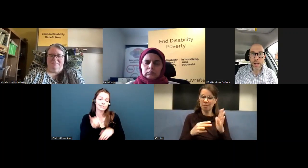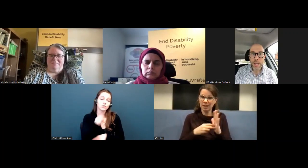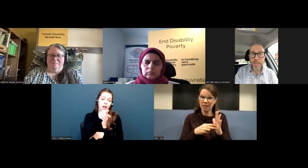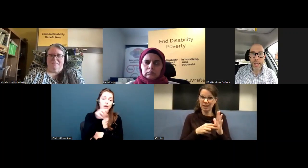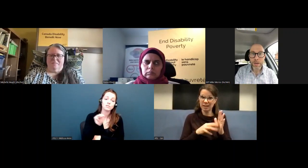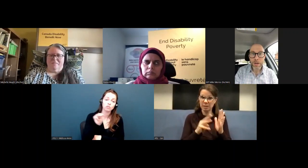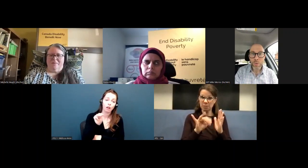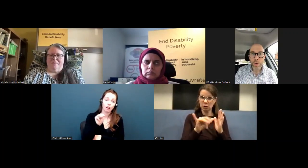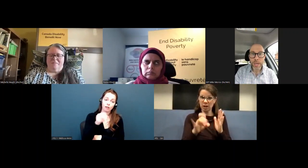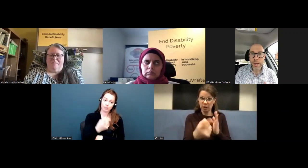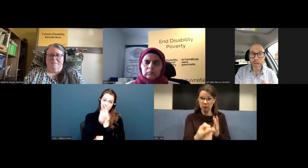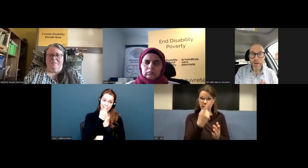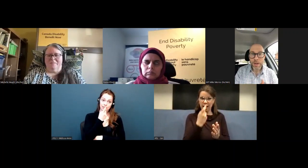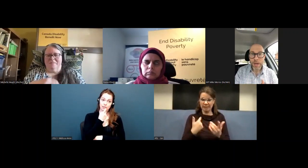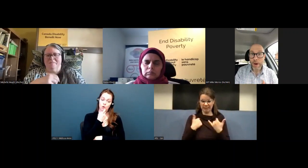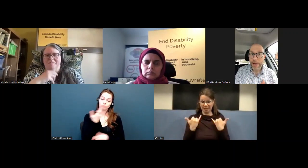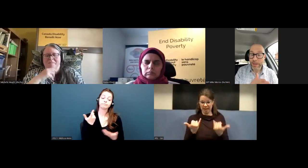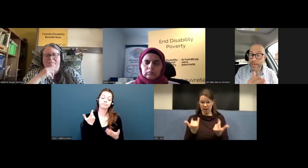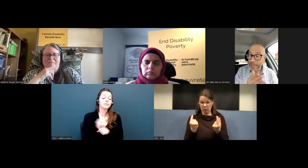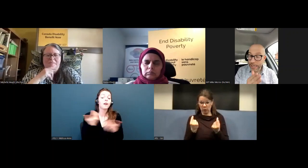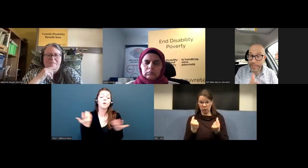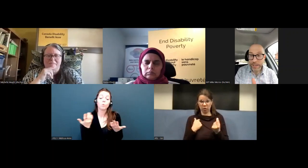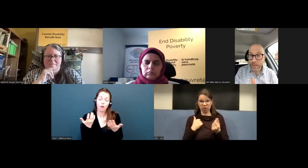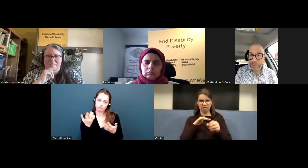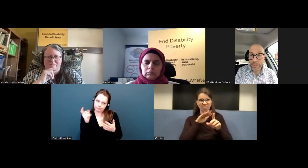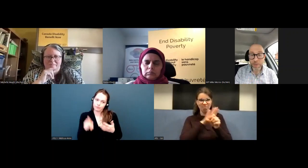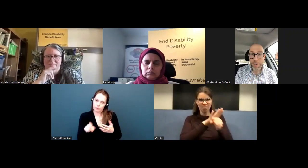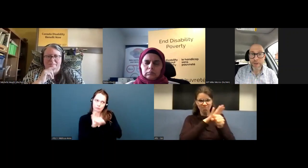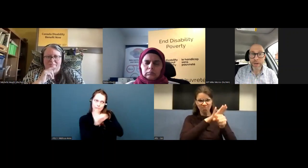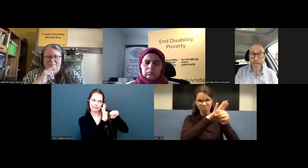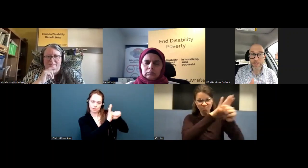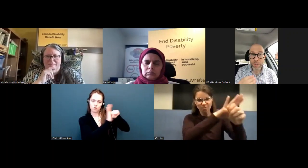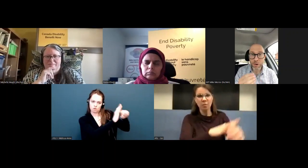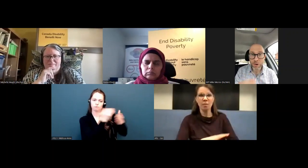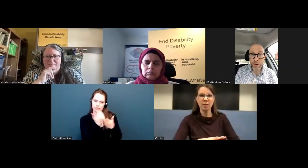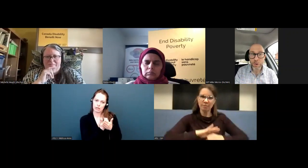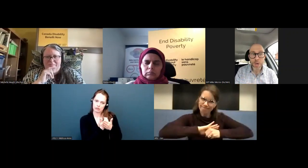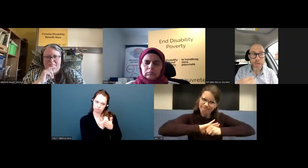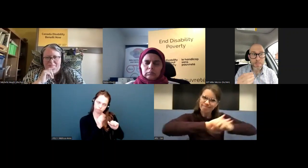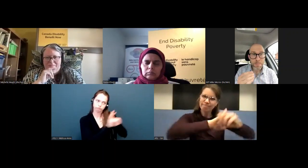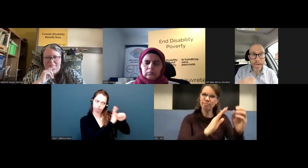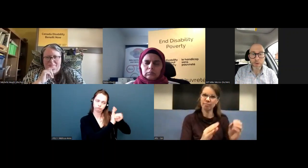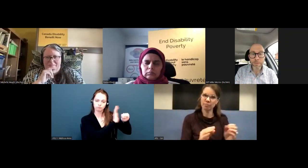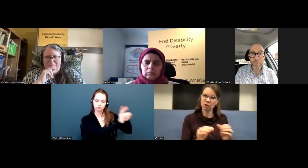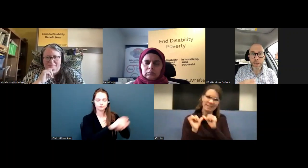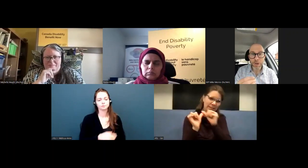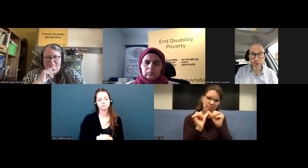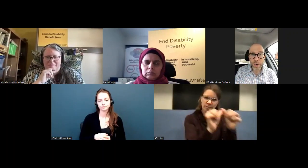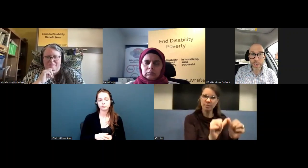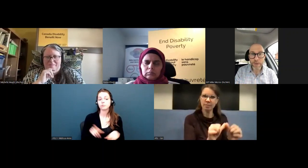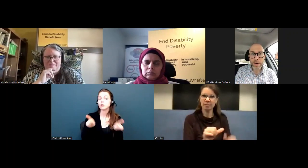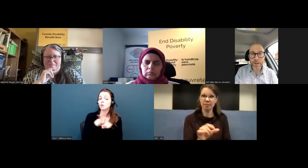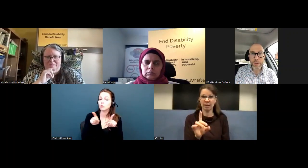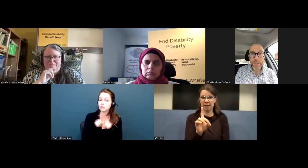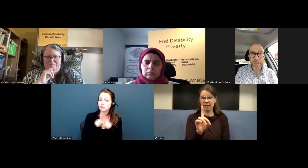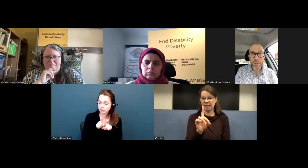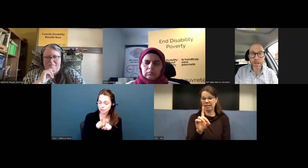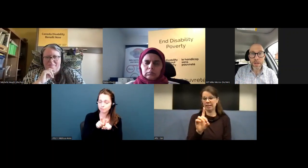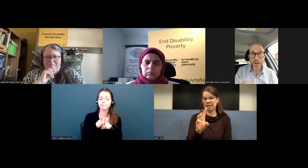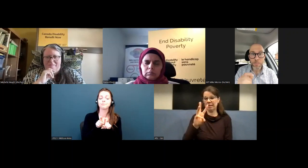THAT WE -- AND AGAIN, DISABILITY WITHOUT POVERTY HAS BEEN SO POWERFUL IN YOUR ADVOCACY TO PUSH